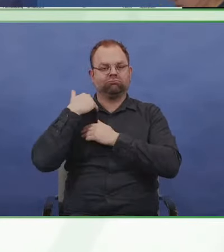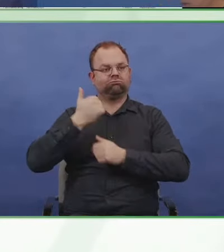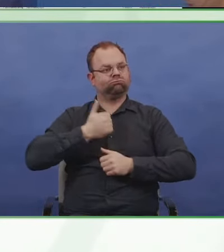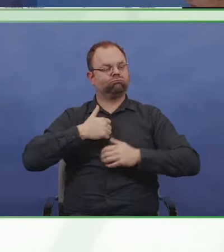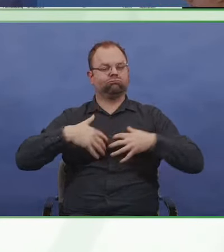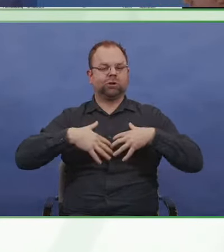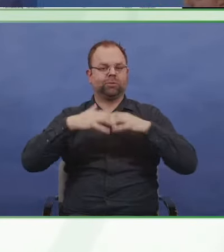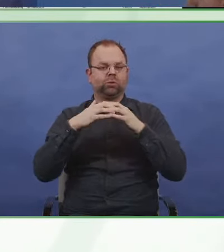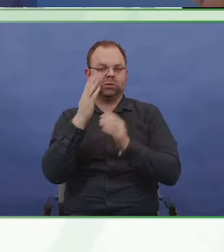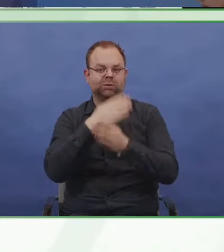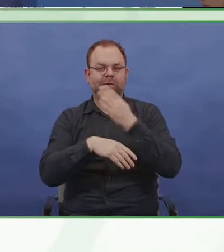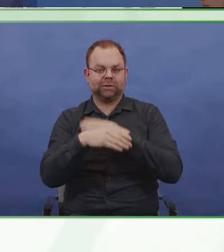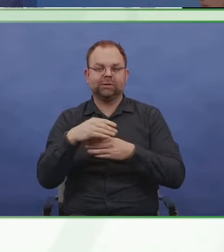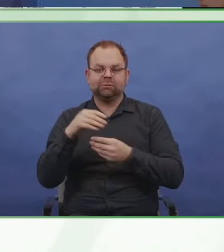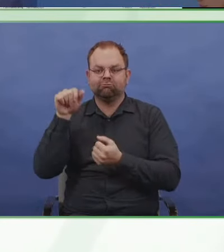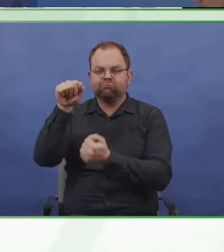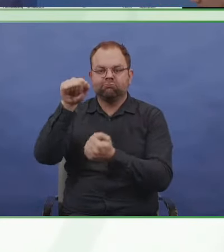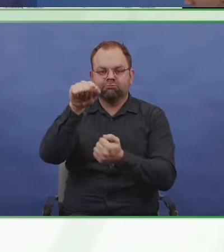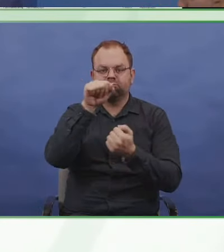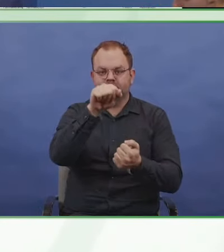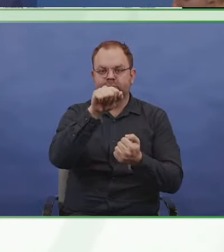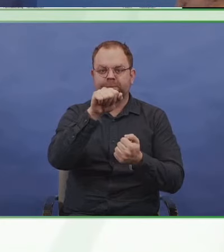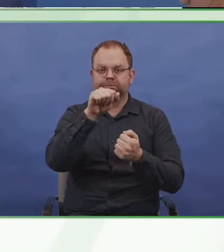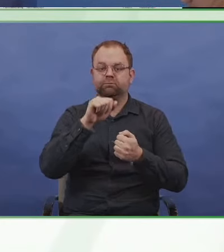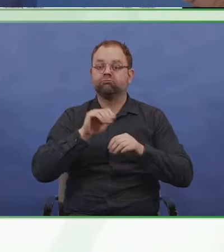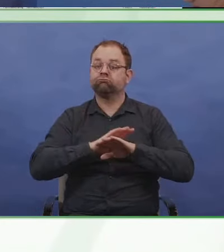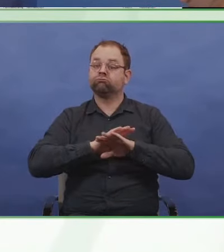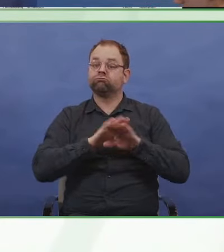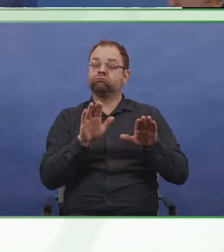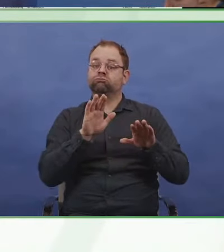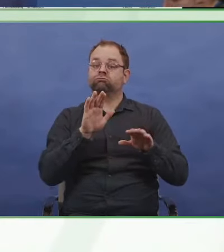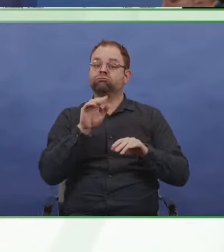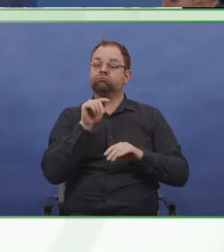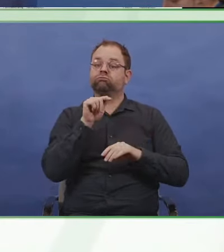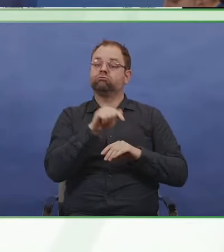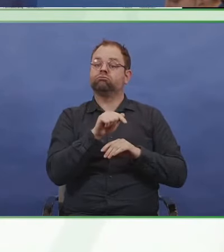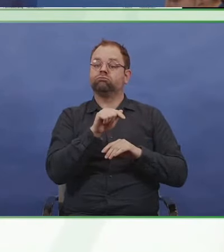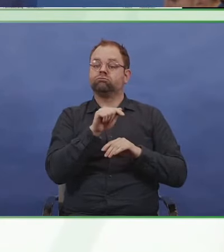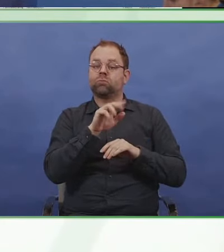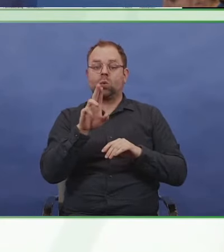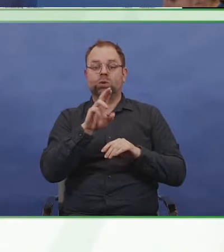Someone think we will be doing is making sure that every entrepreneur